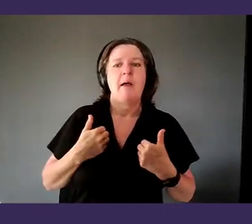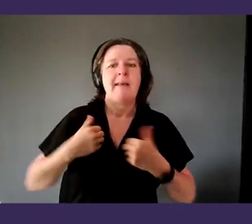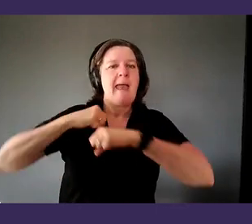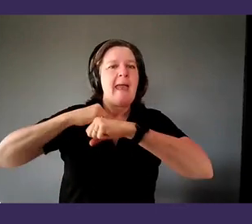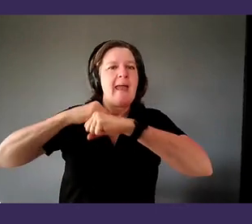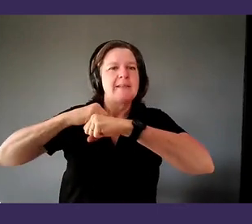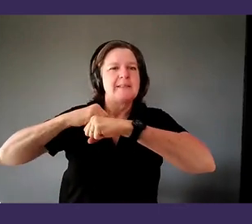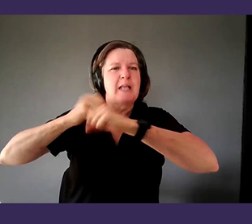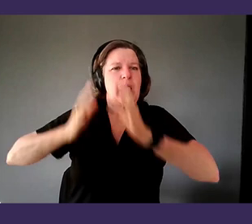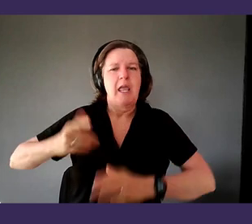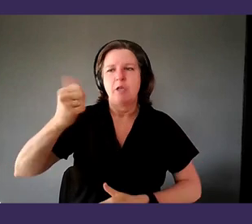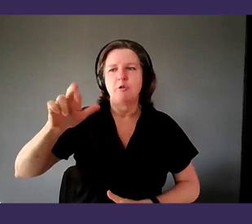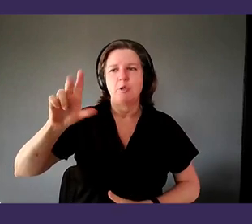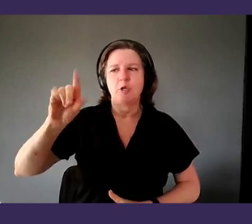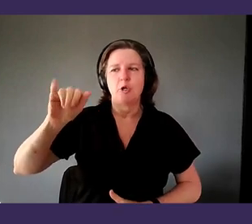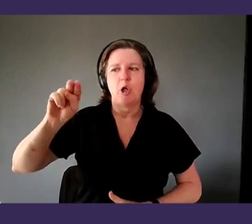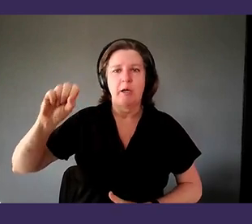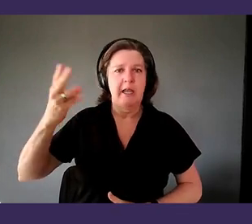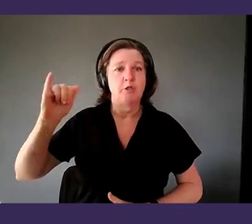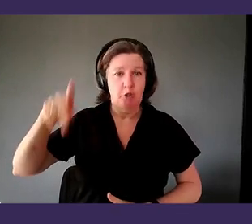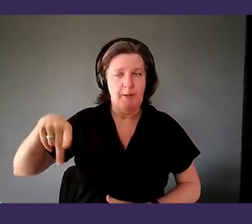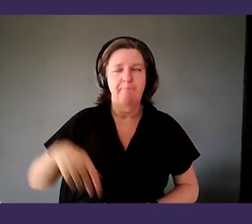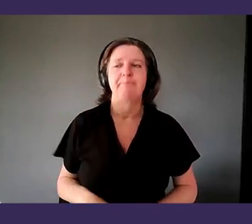but has decided that maybe this isn't the right option